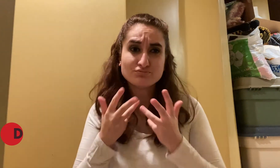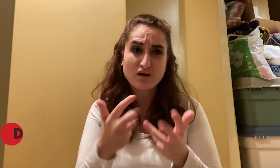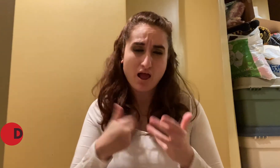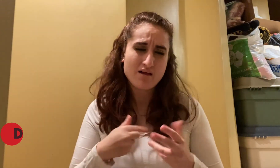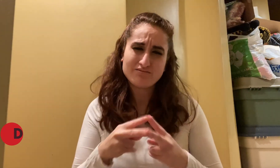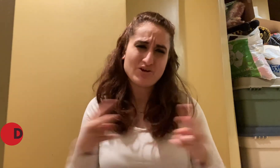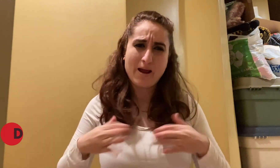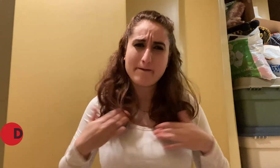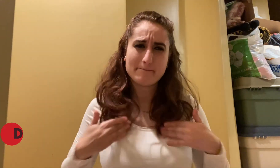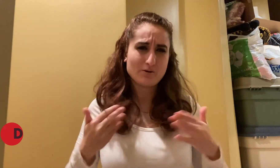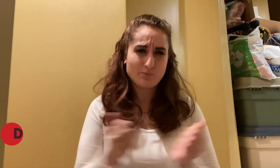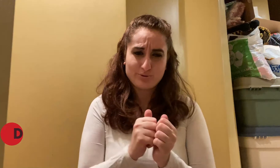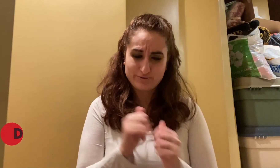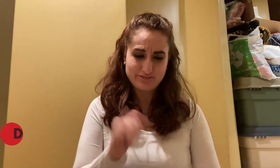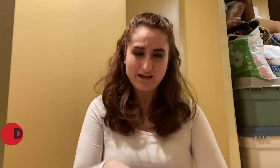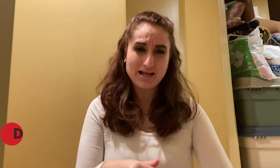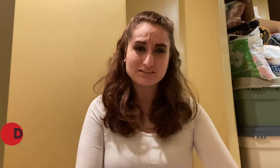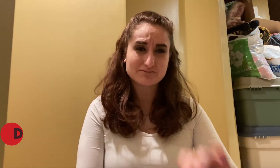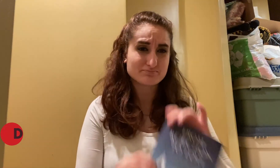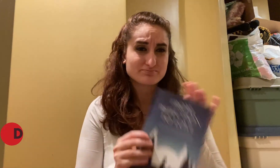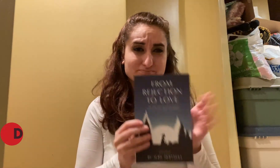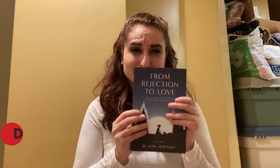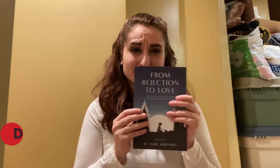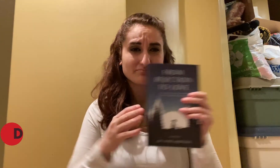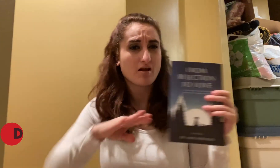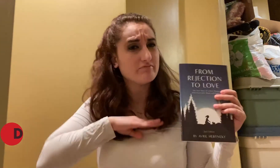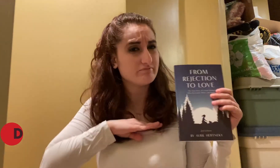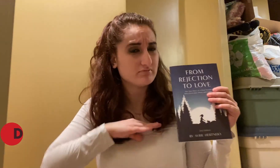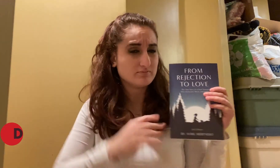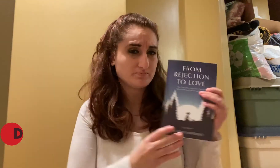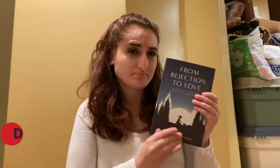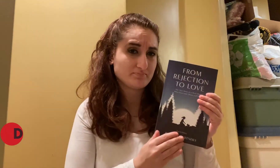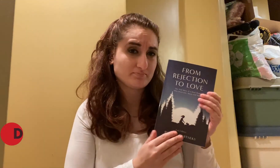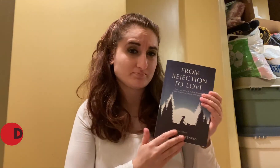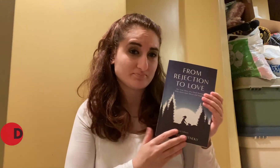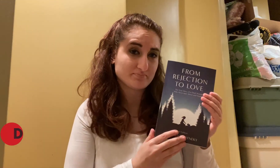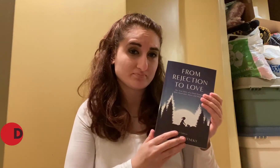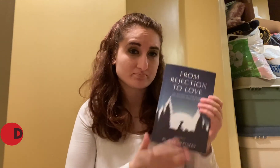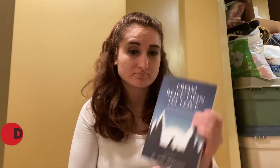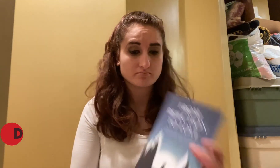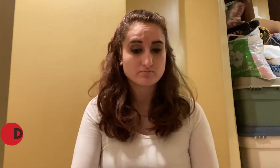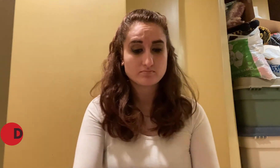I am very happy with this edition and am satisfied.